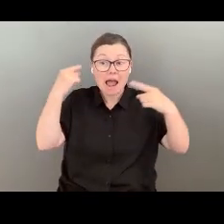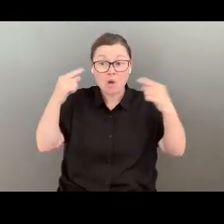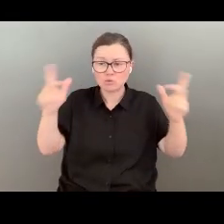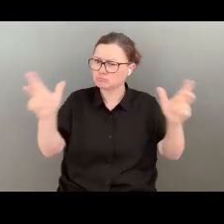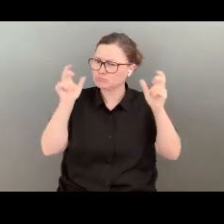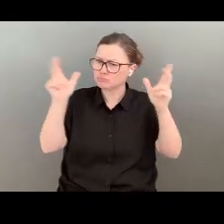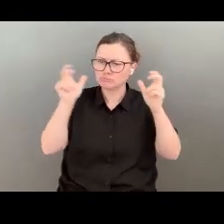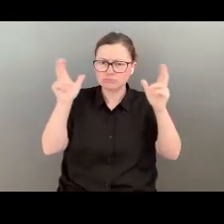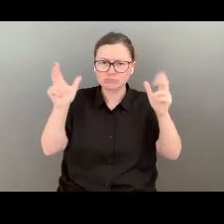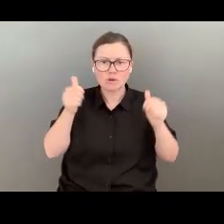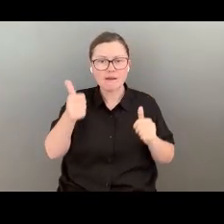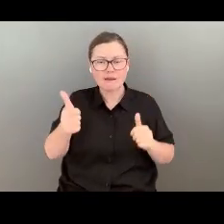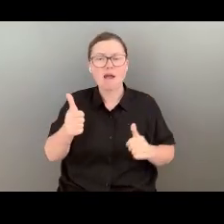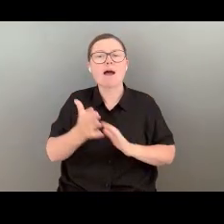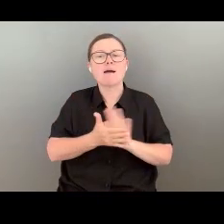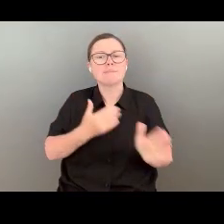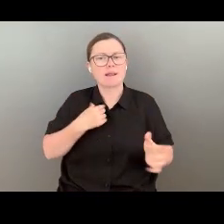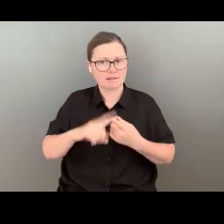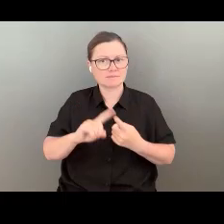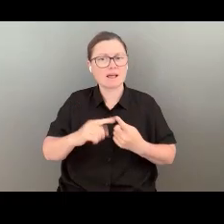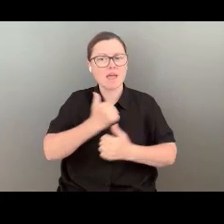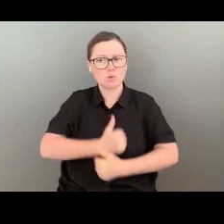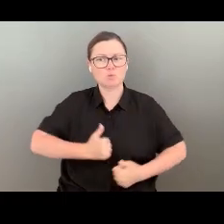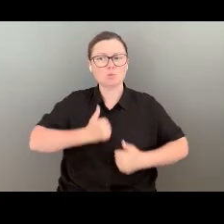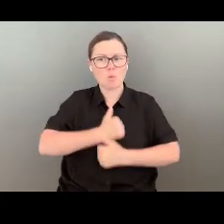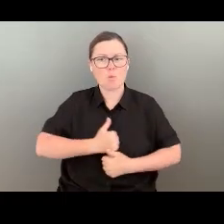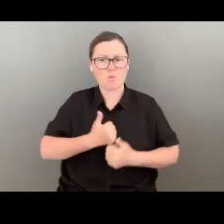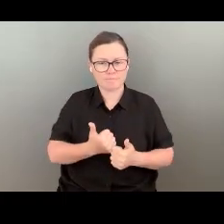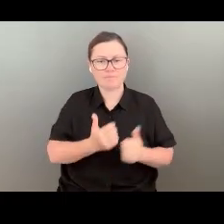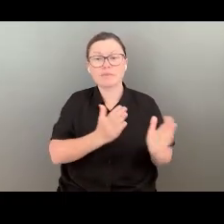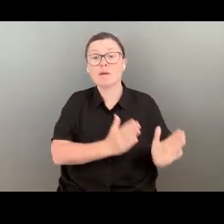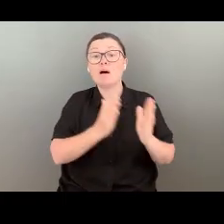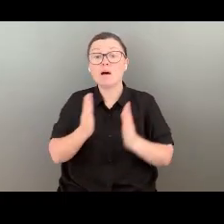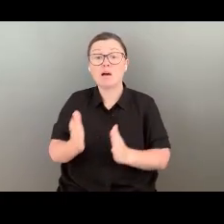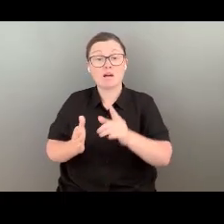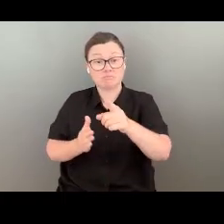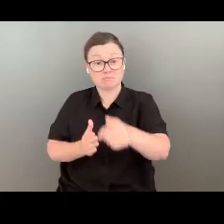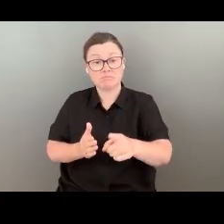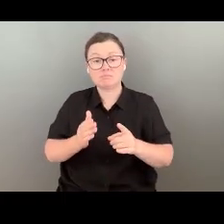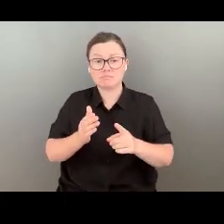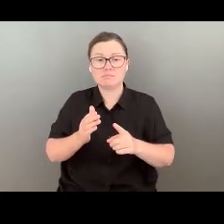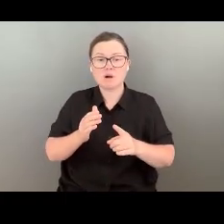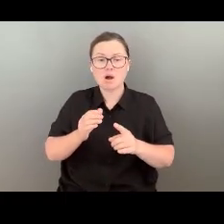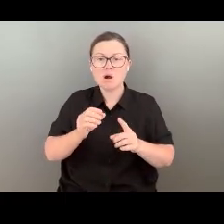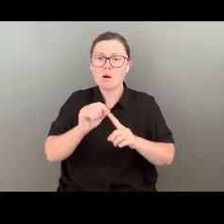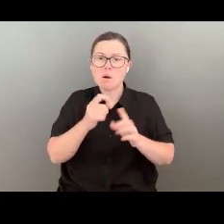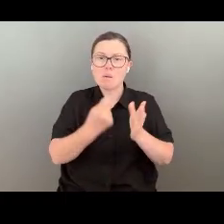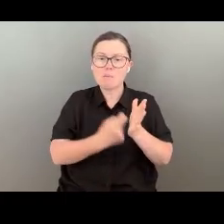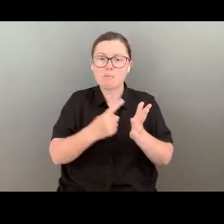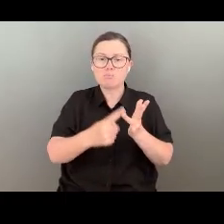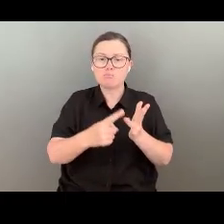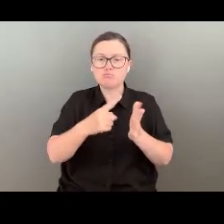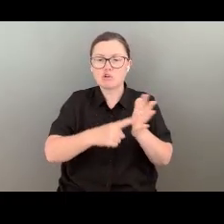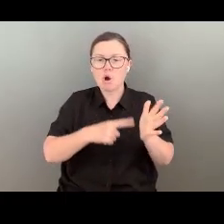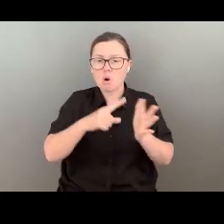So I found what was called projection mapping. I don't know if this video is going to play something among other. Okay.